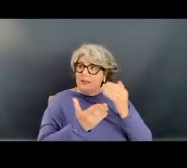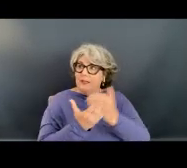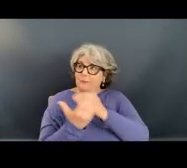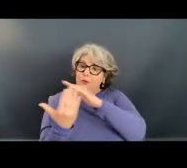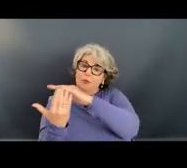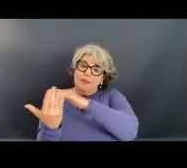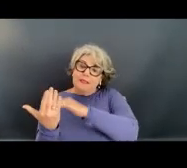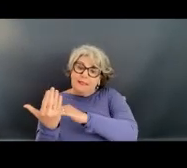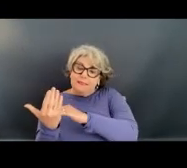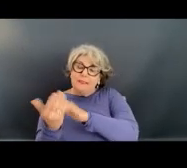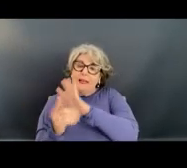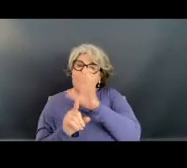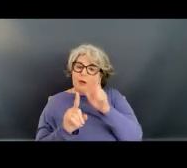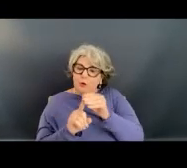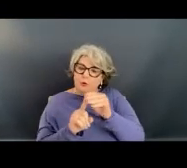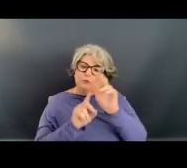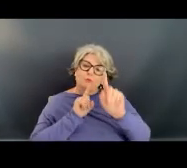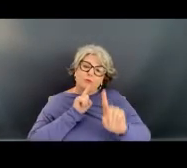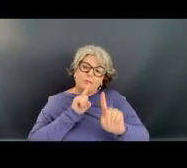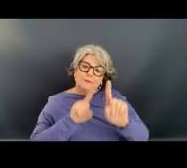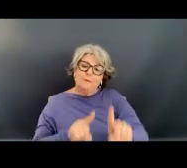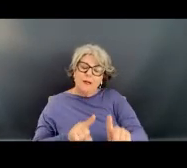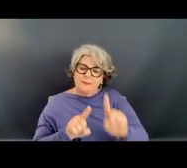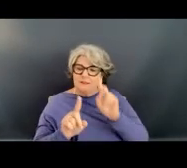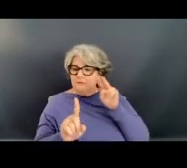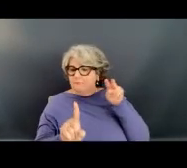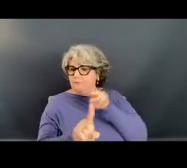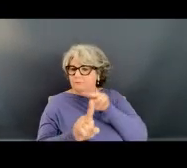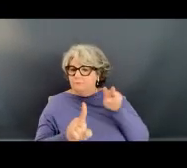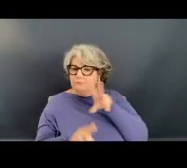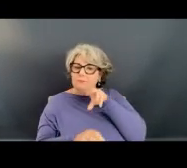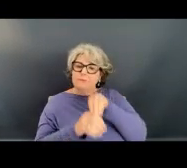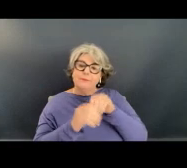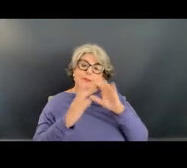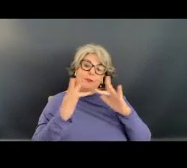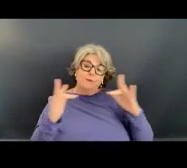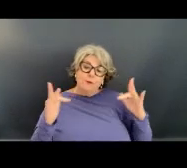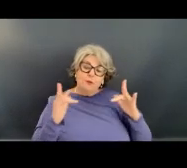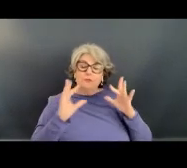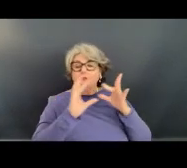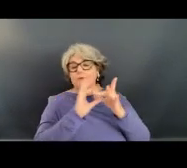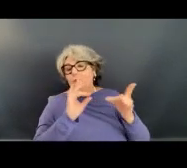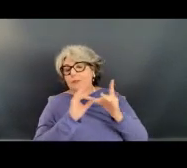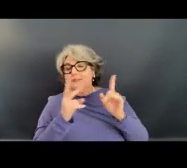ones through a culturally responsive lens, incorporating diverse voices and resources.